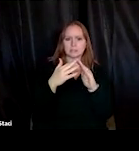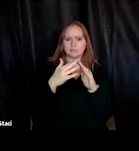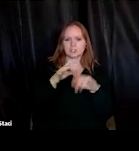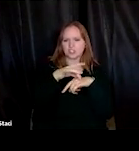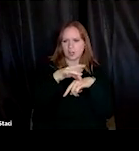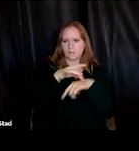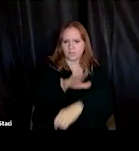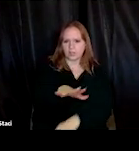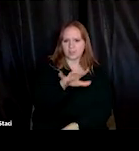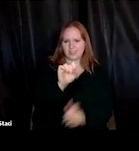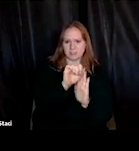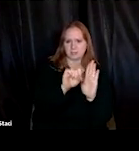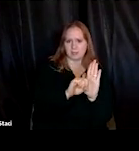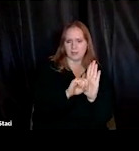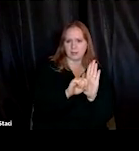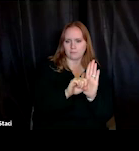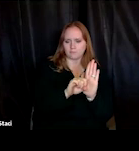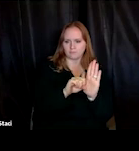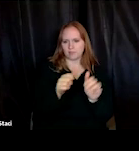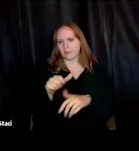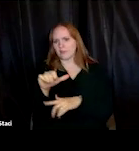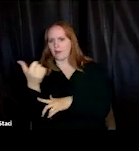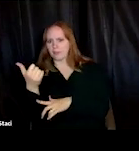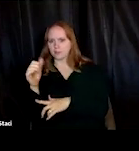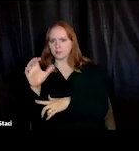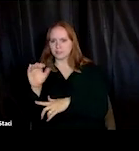And then the remaining CoC is a Balance of State CoC,